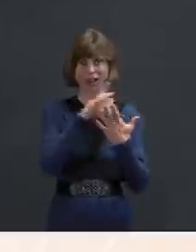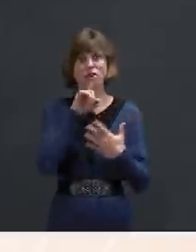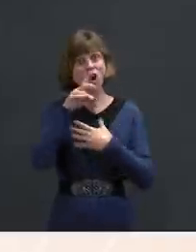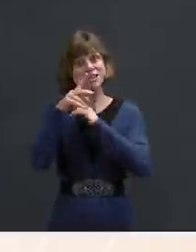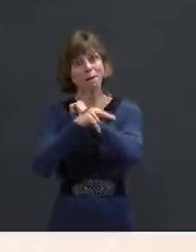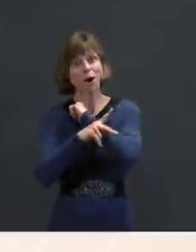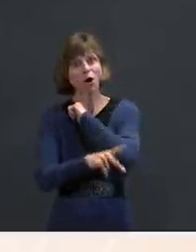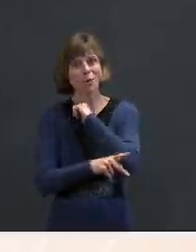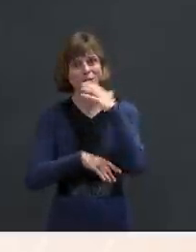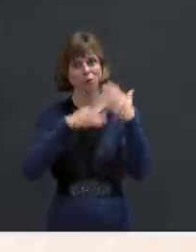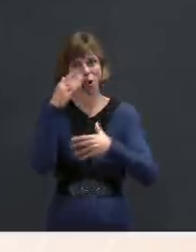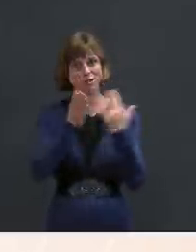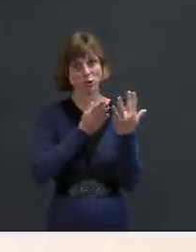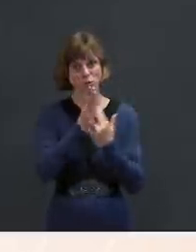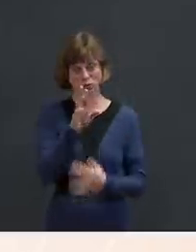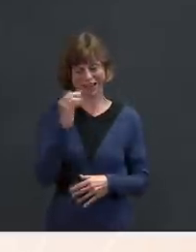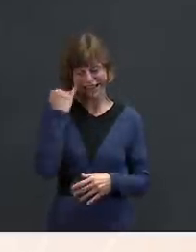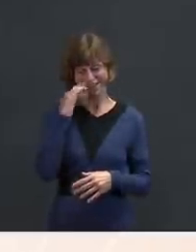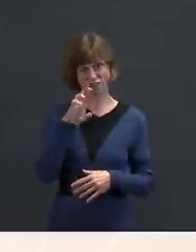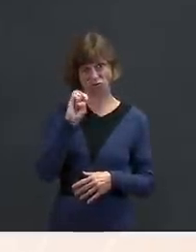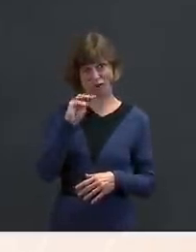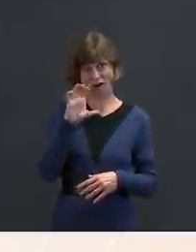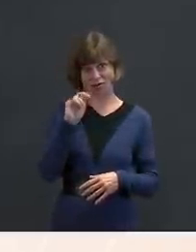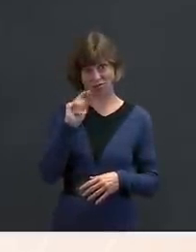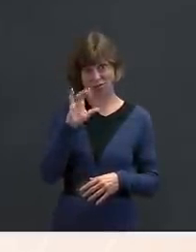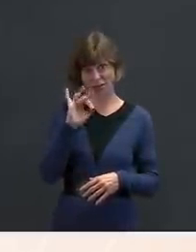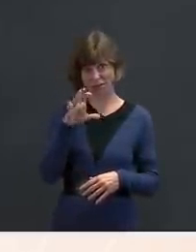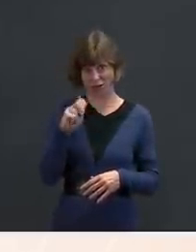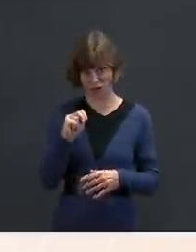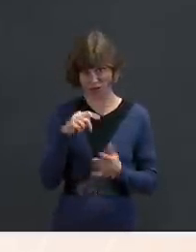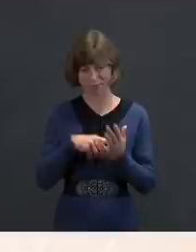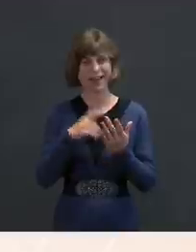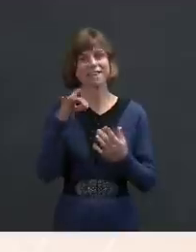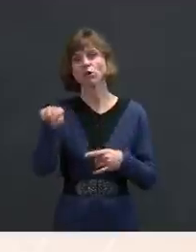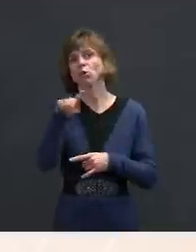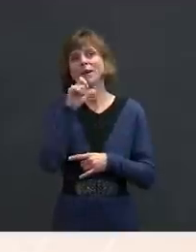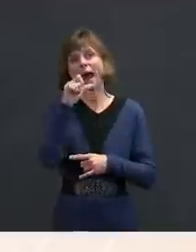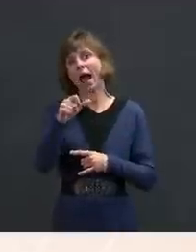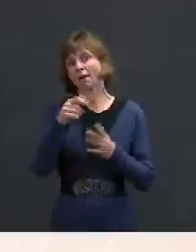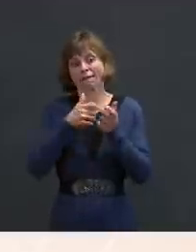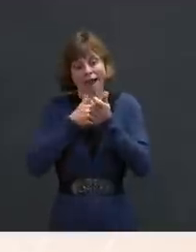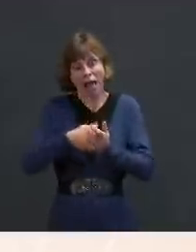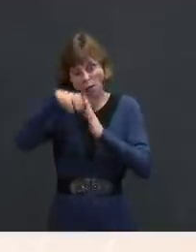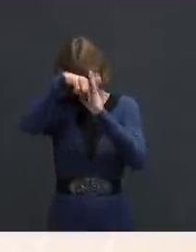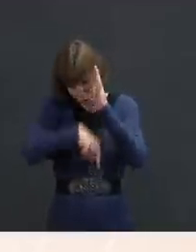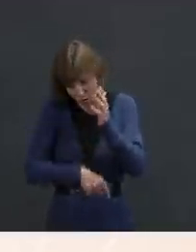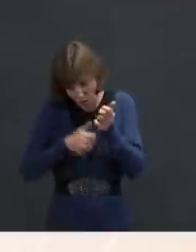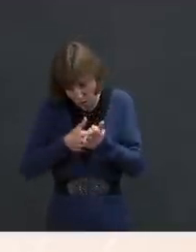when it's a reconciliation bill, as you know -- but for people who haven't been following all the nitty gritty of this -- because it's a budgetary bill.